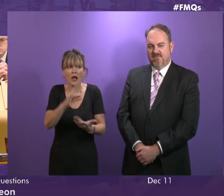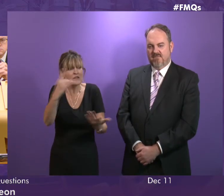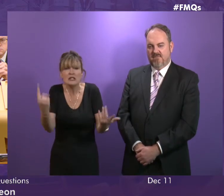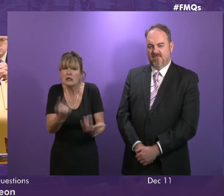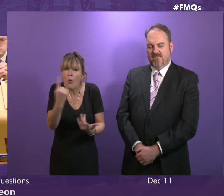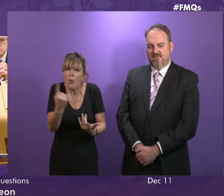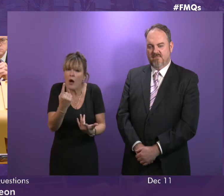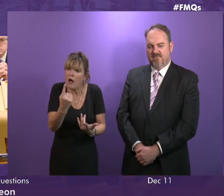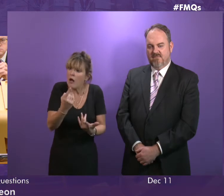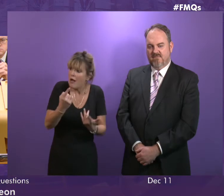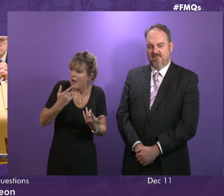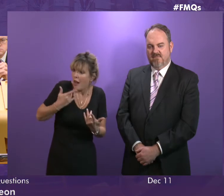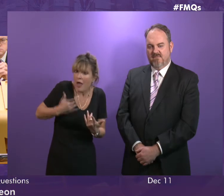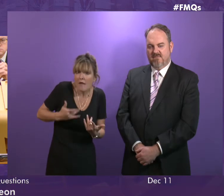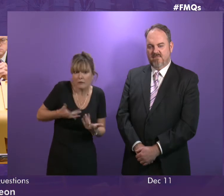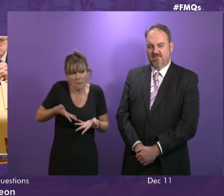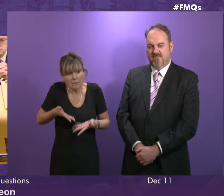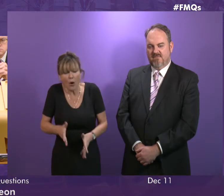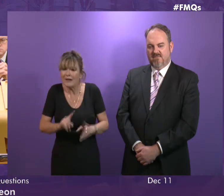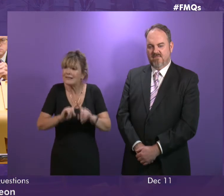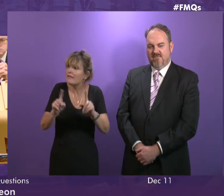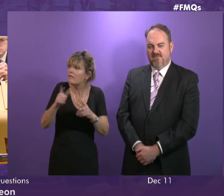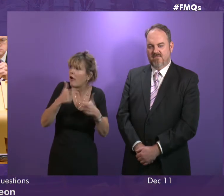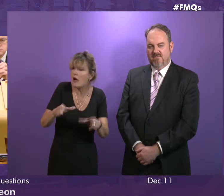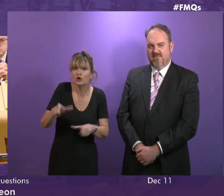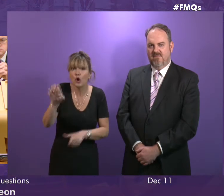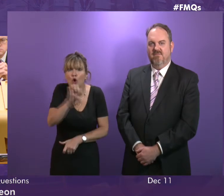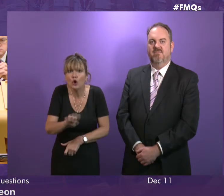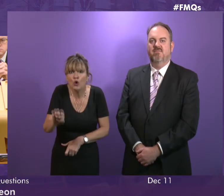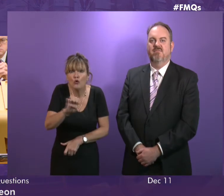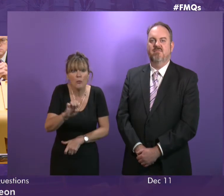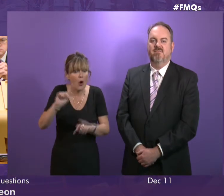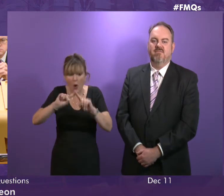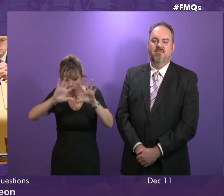another country in Europe or elsewhere, makes a contribution to Scotland and decides to